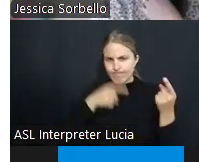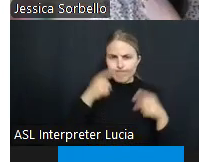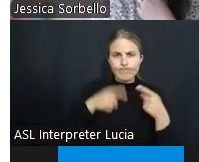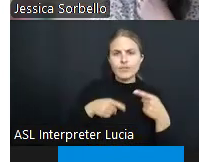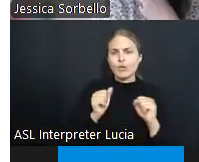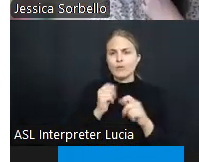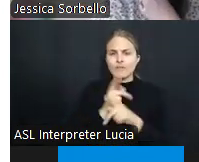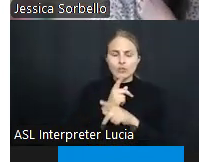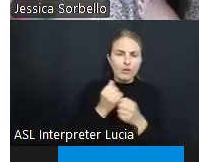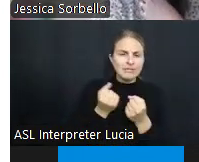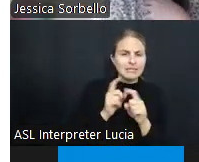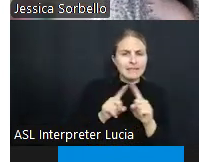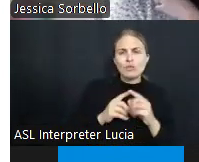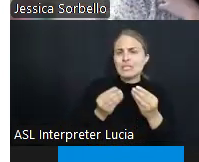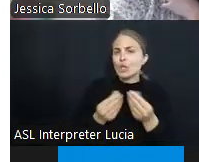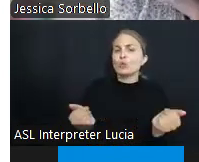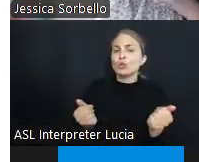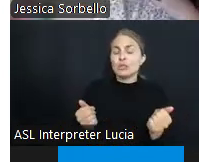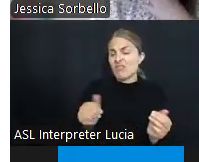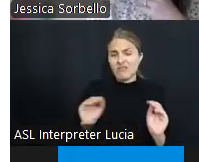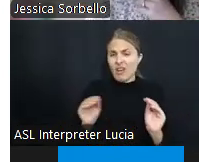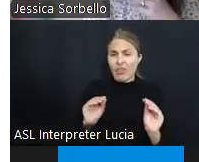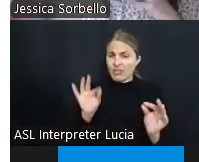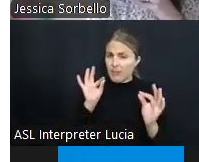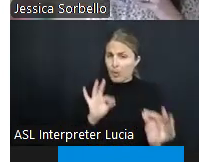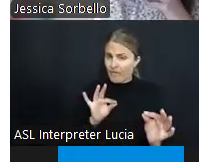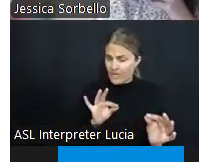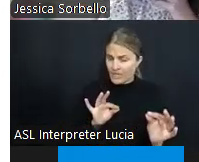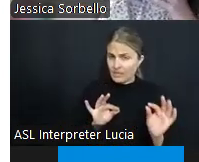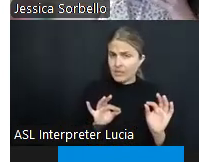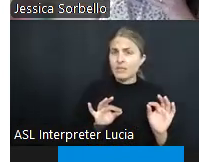were